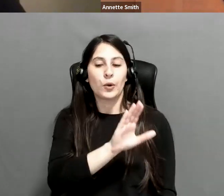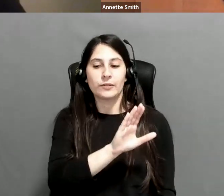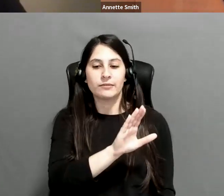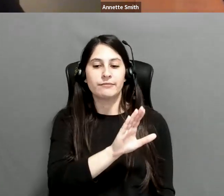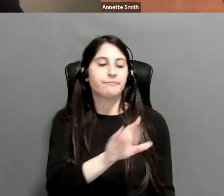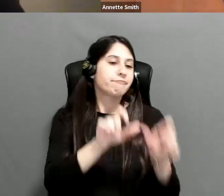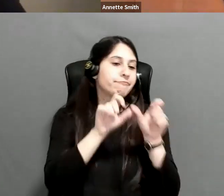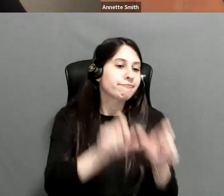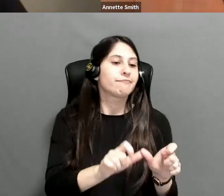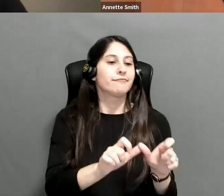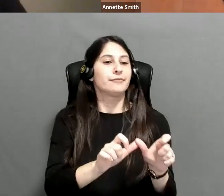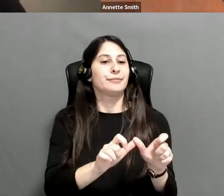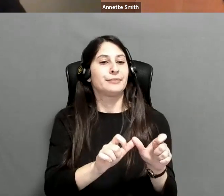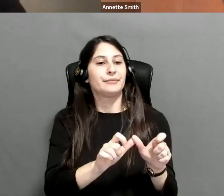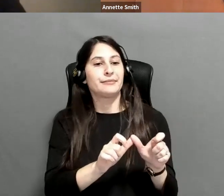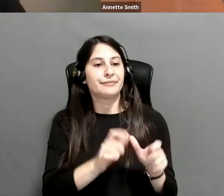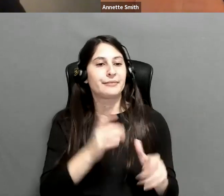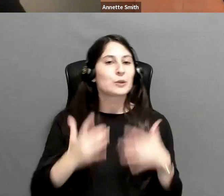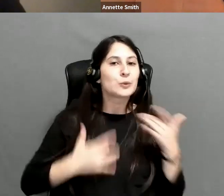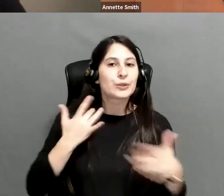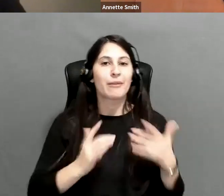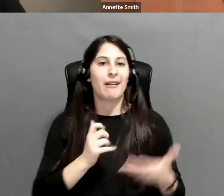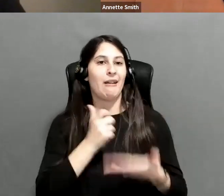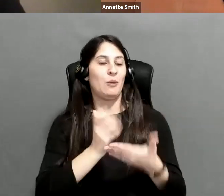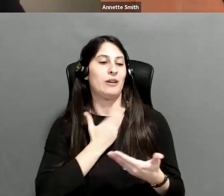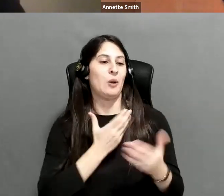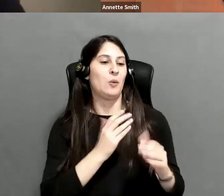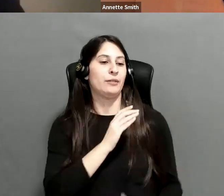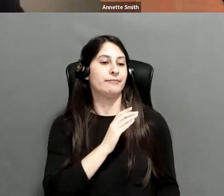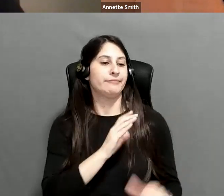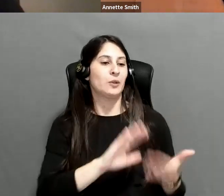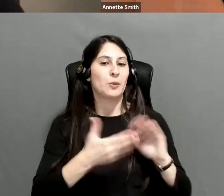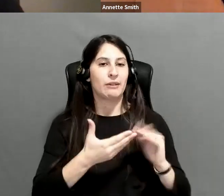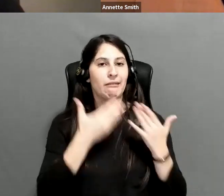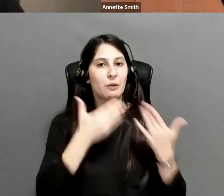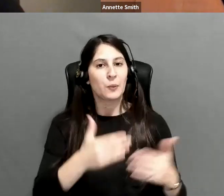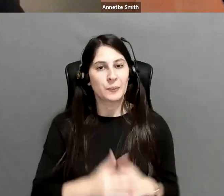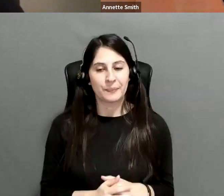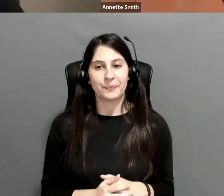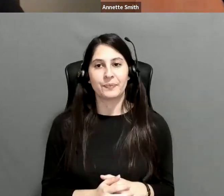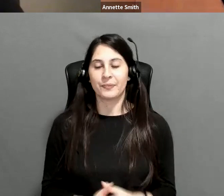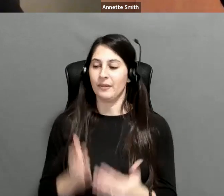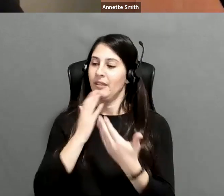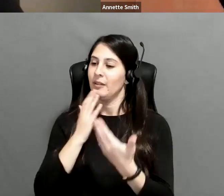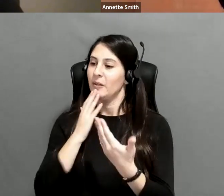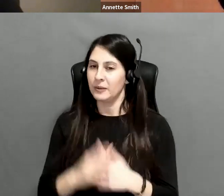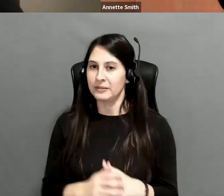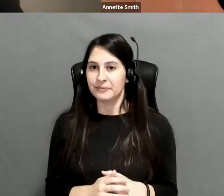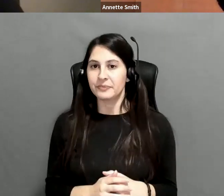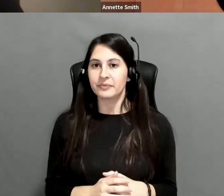And thanks for your knowledge and your, you know, your your constant enthusiasm and help to our